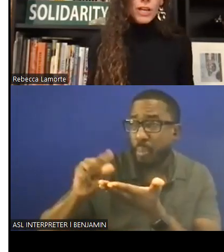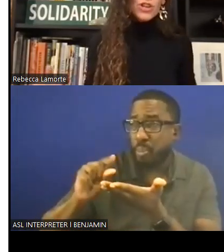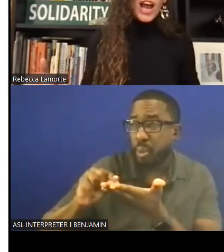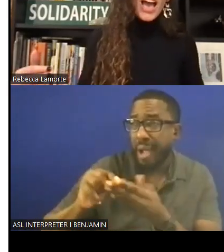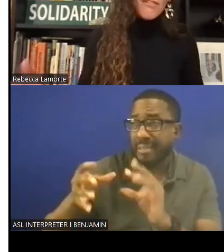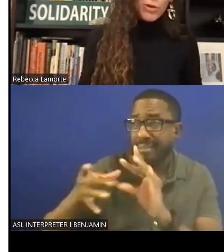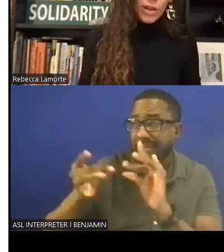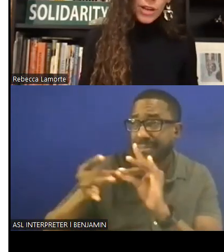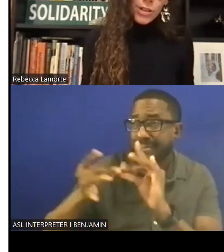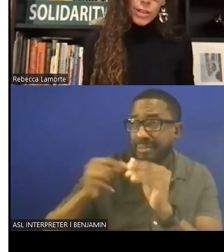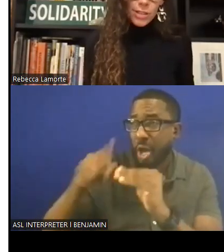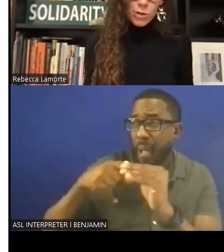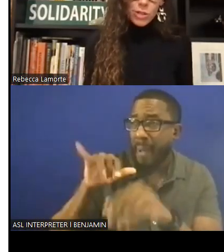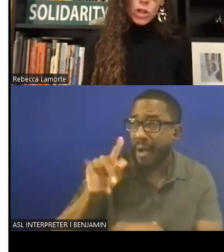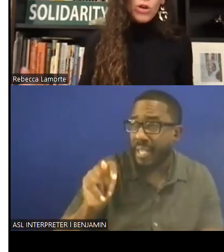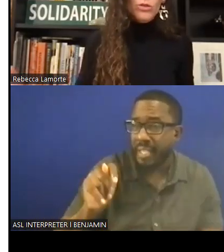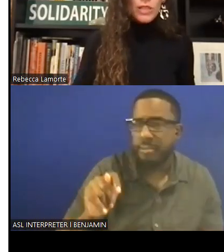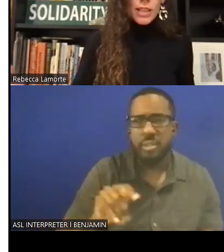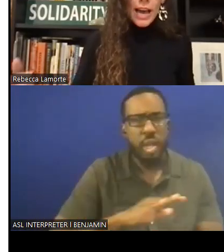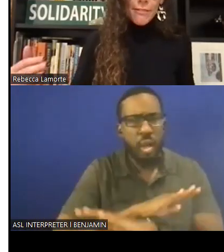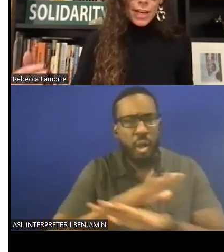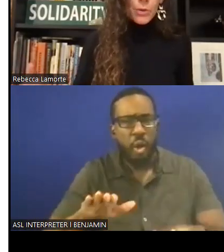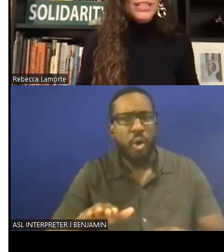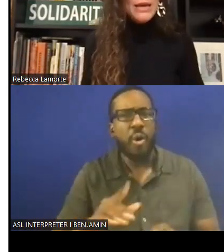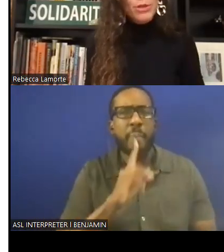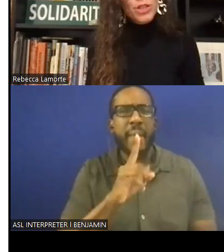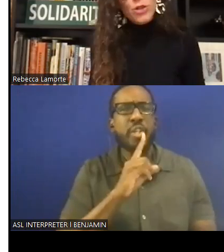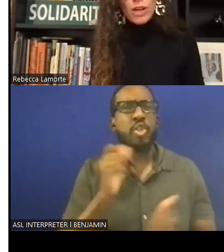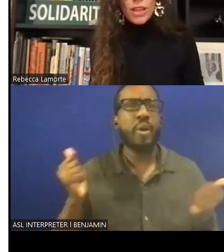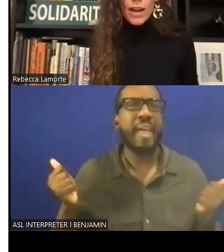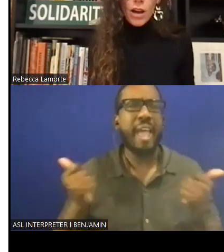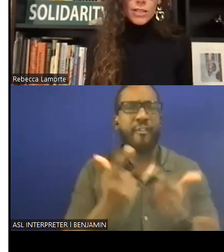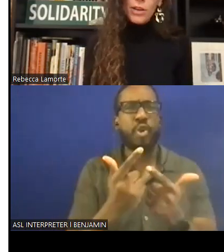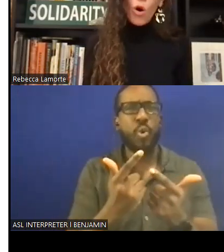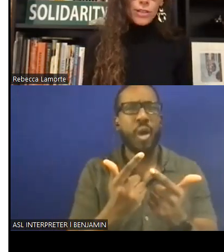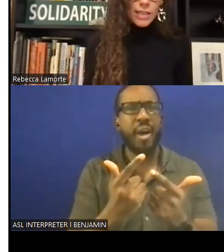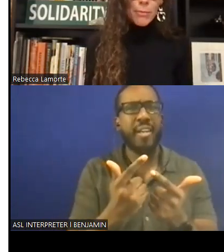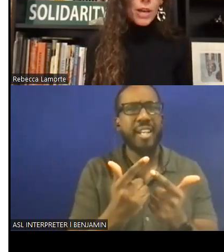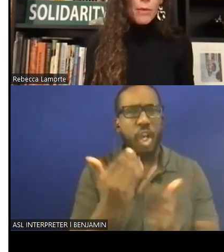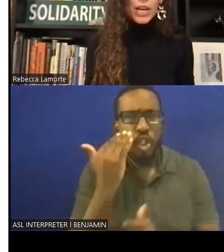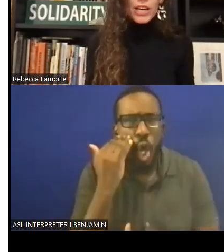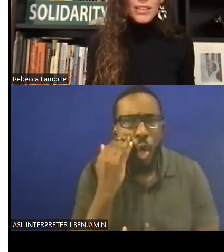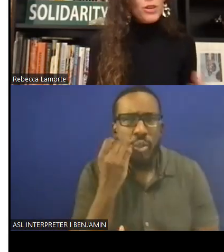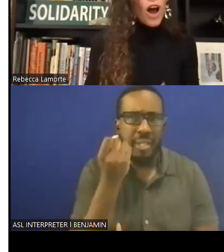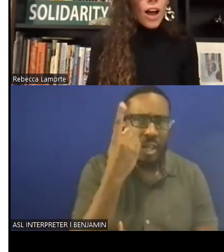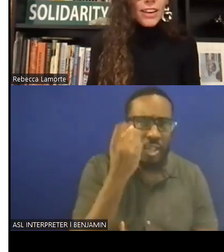Make sure everyone in your constituency knows what's in that video and is able to enjoy that content all the same. Because if you're not,